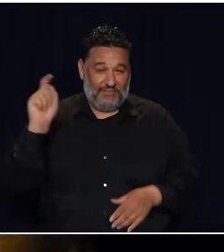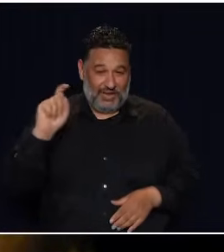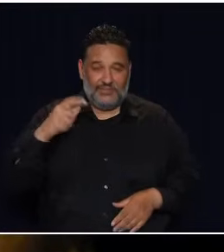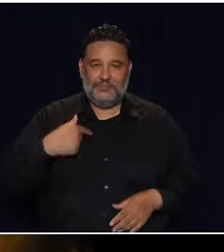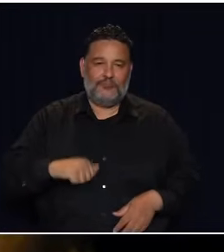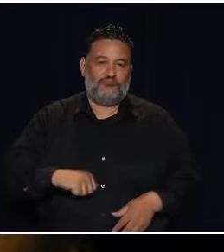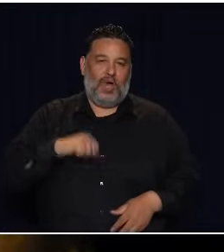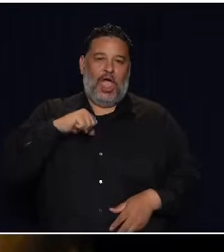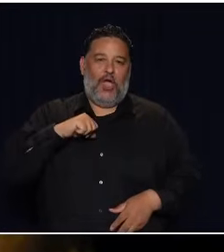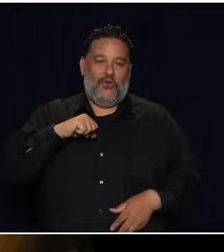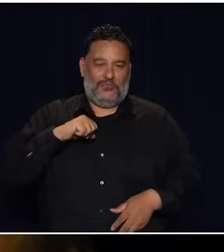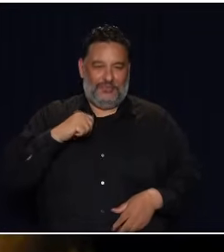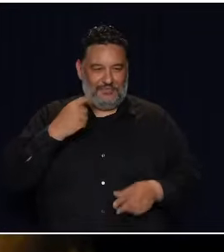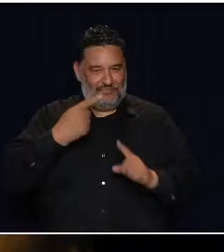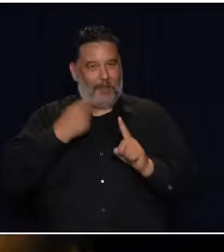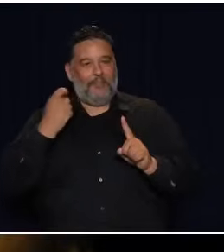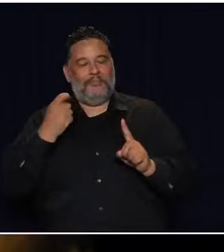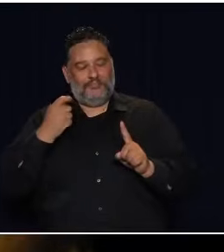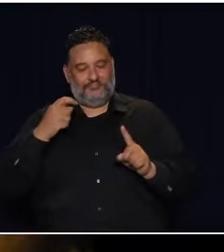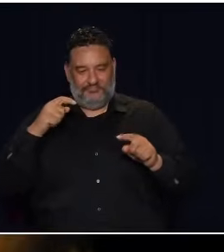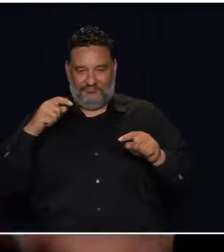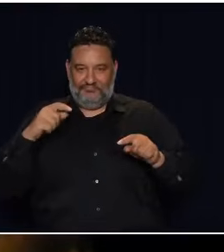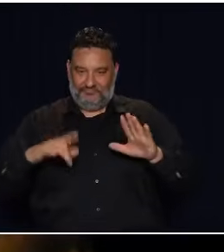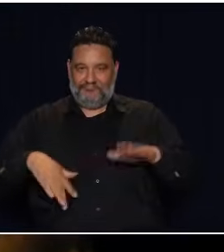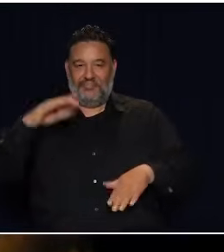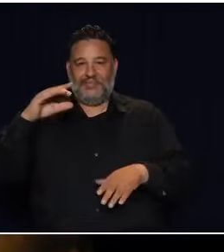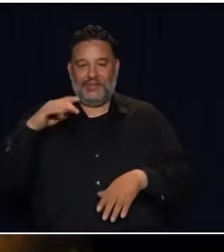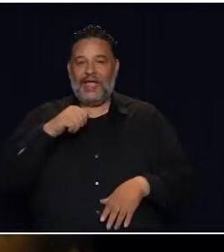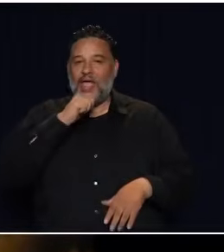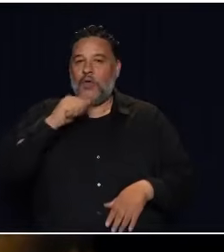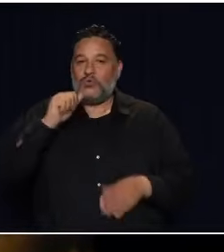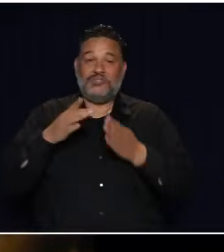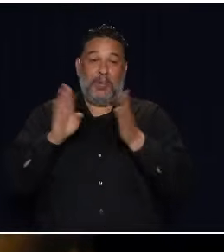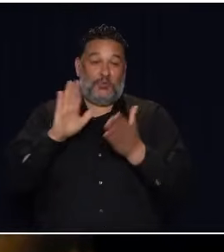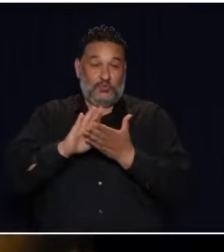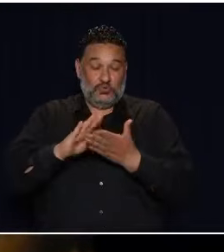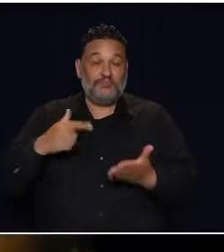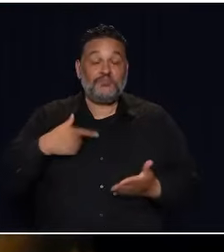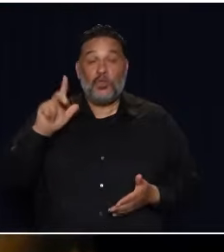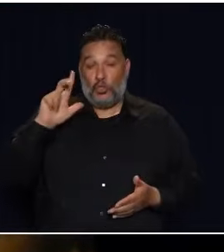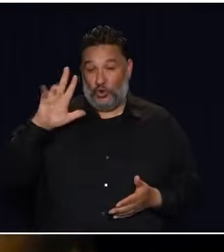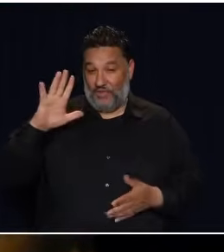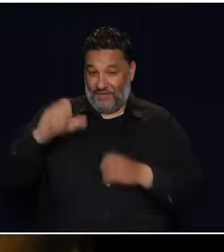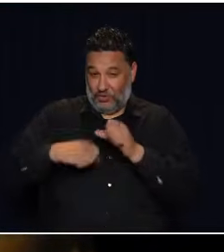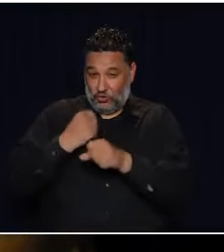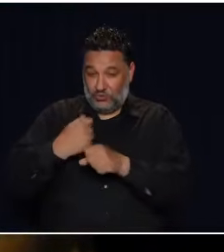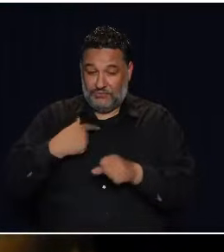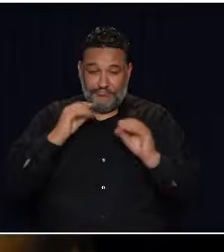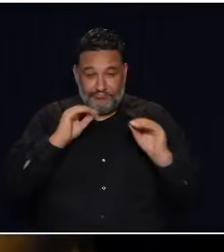AT GLENDALE COMMUNITY COLLEGE. I WAS RAISED IN SOUTH PHOENIX AND I'M A PROUD PRODUCT OF